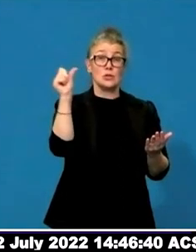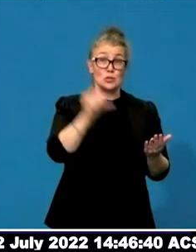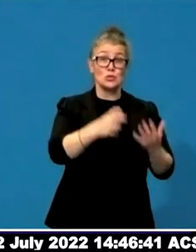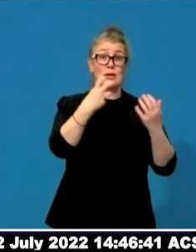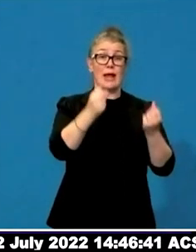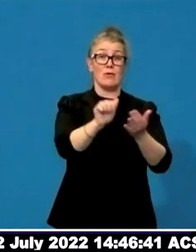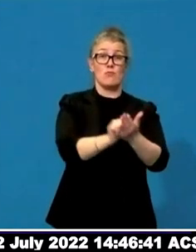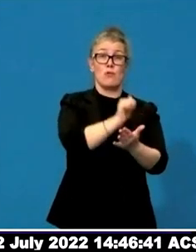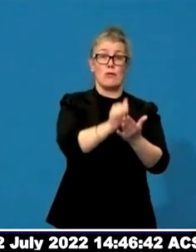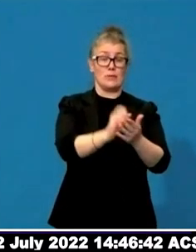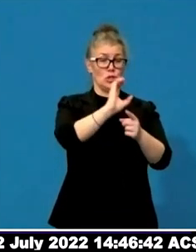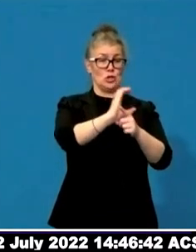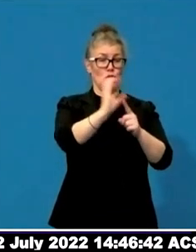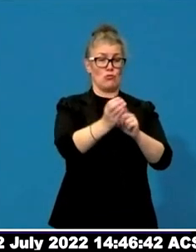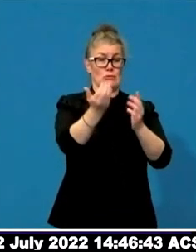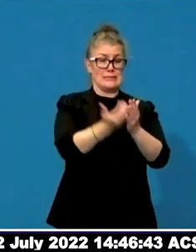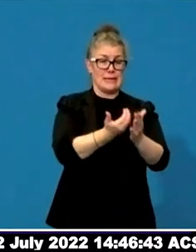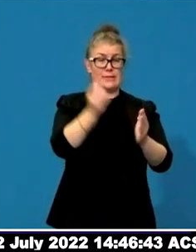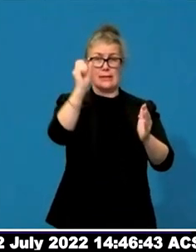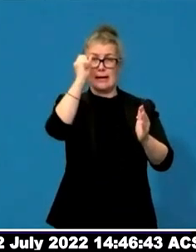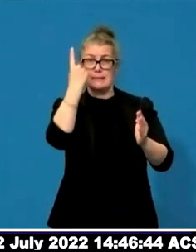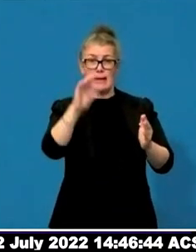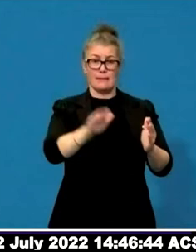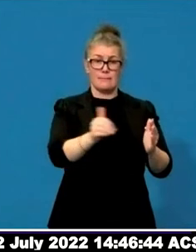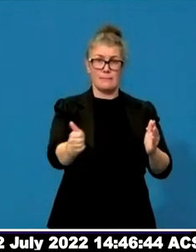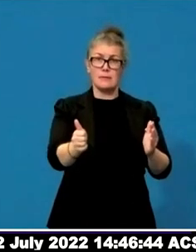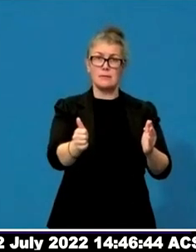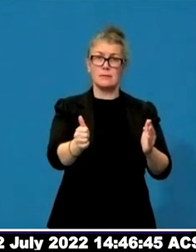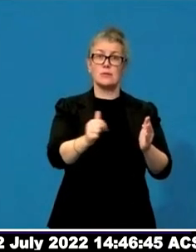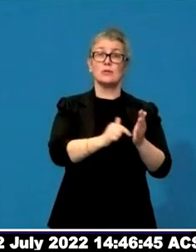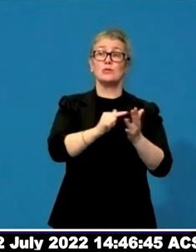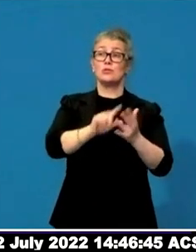Yes. Excuse me one sec. I might get a tissue.